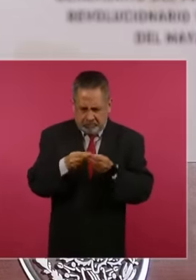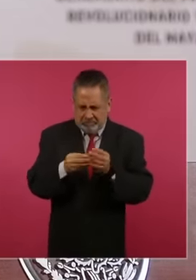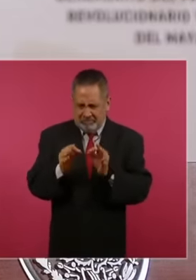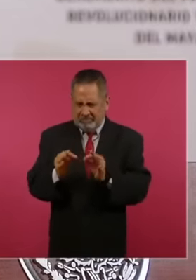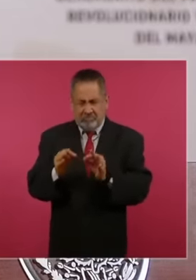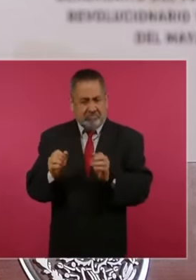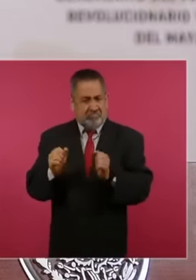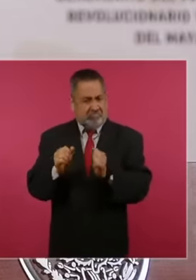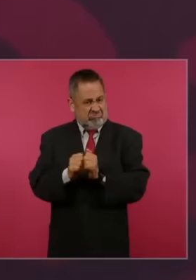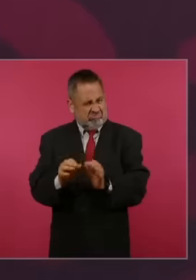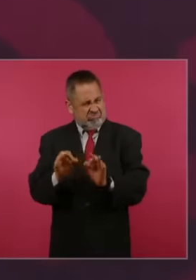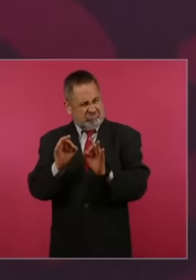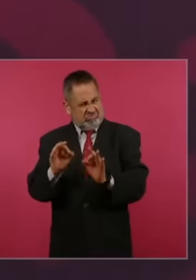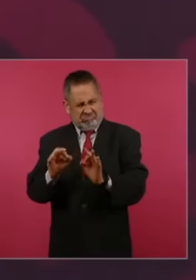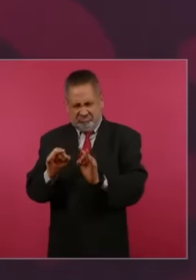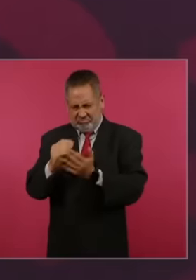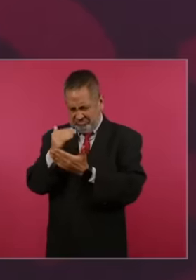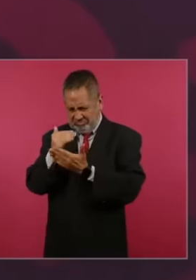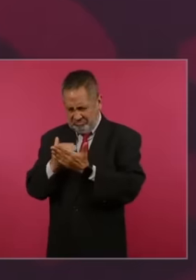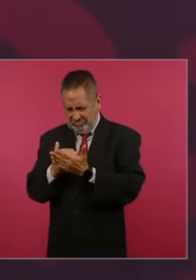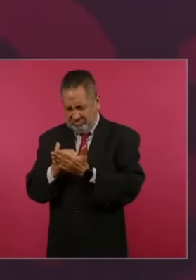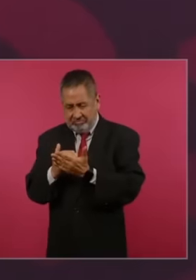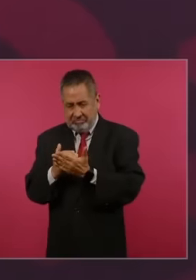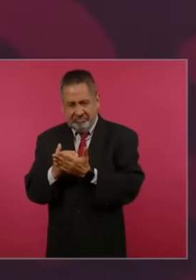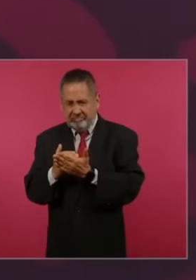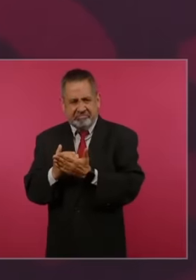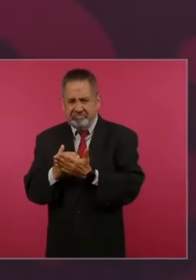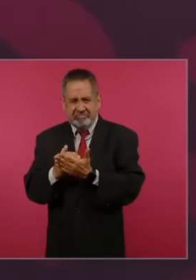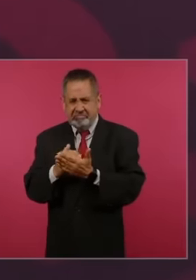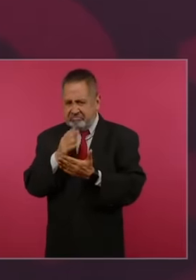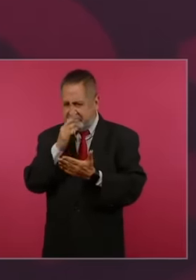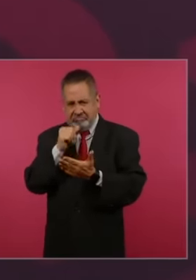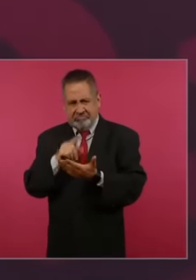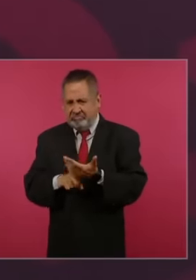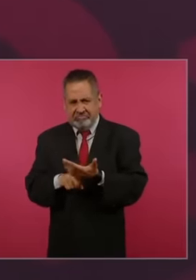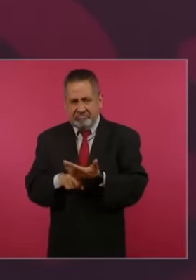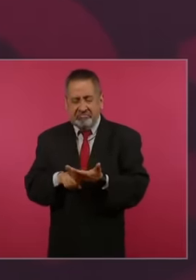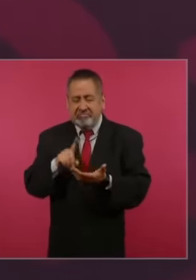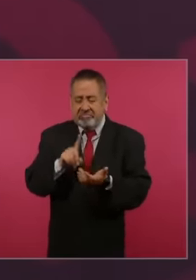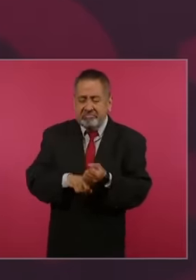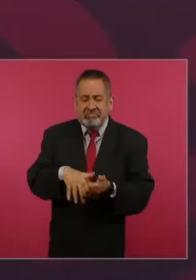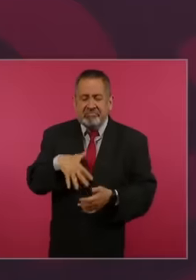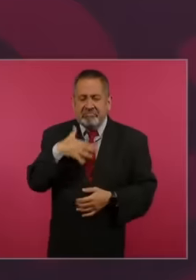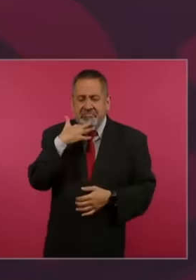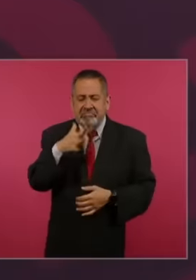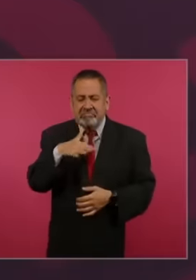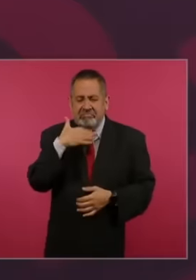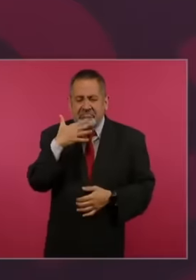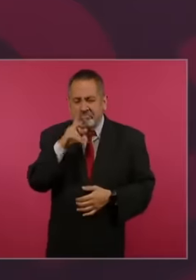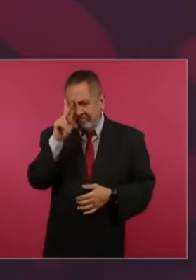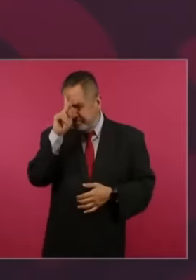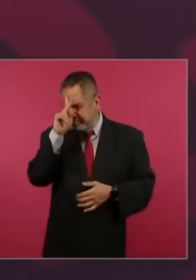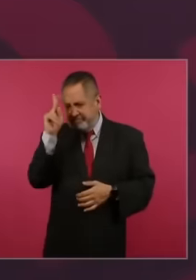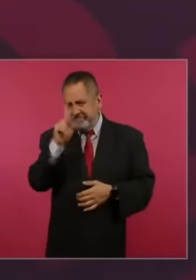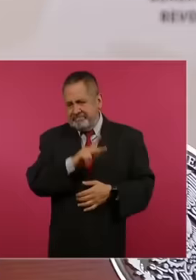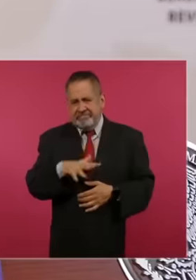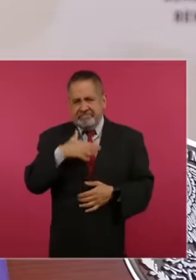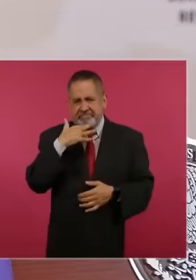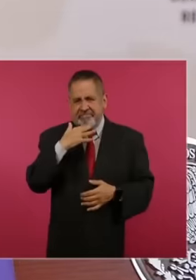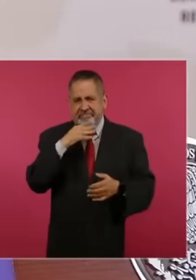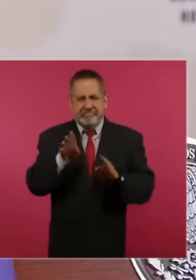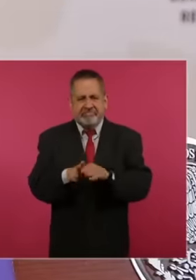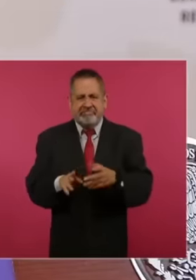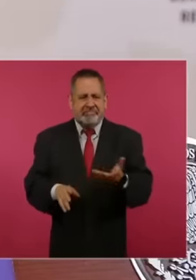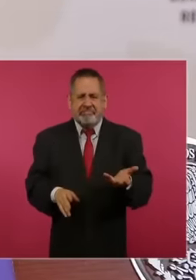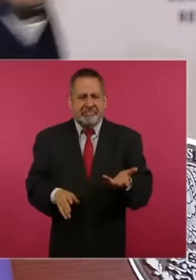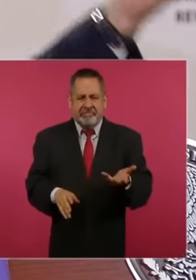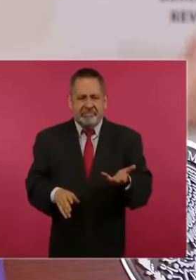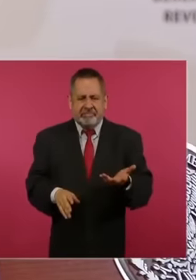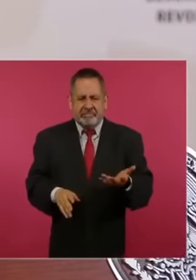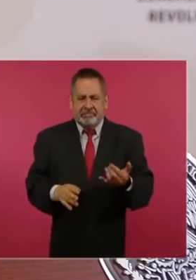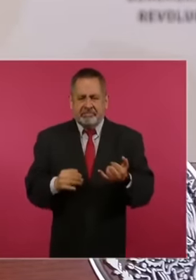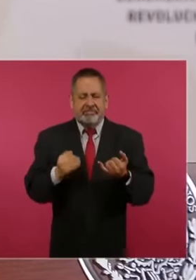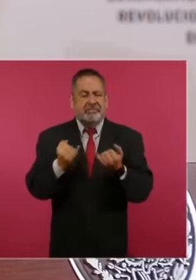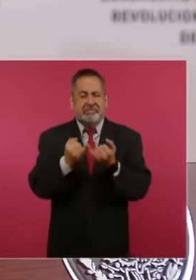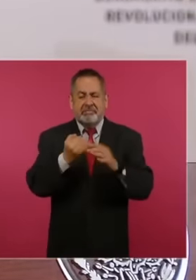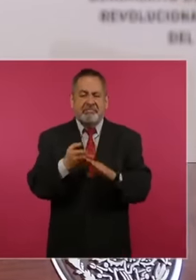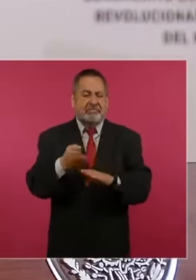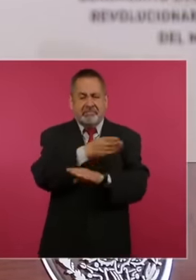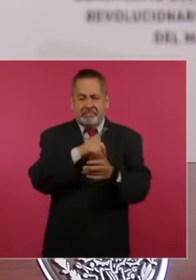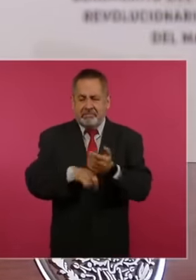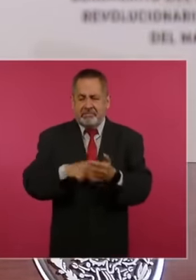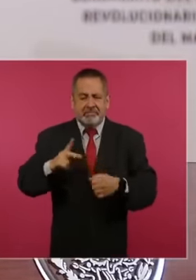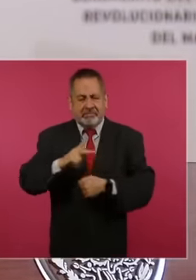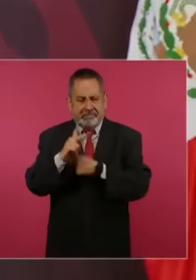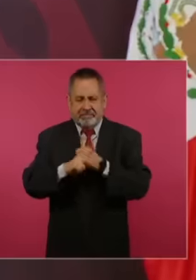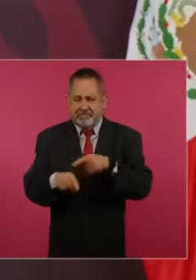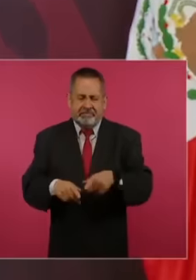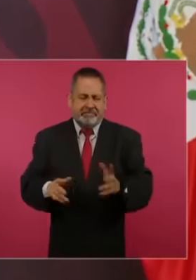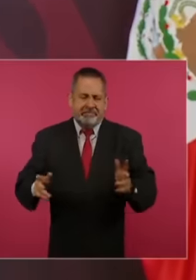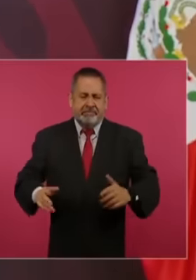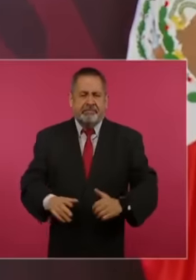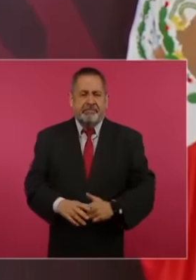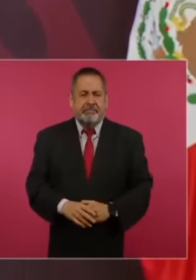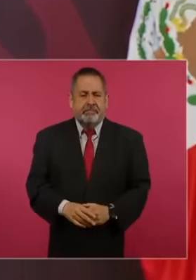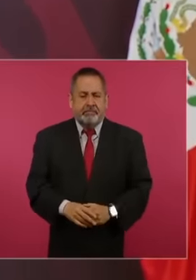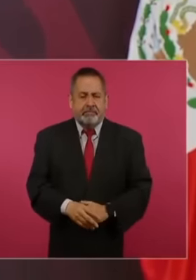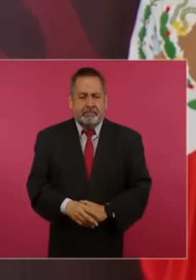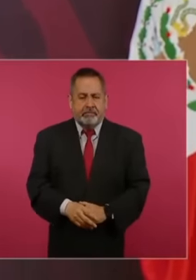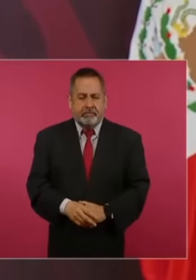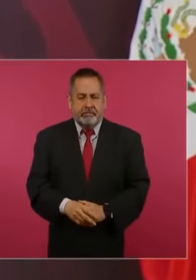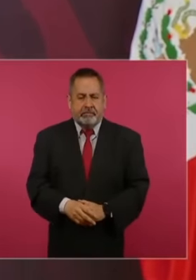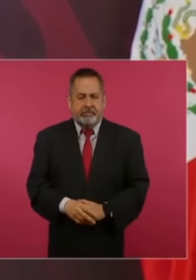resists a level of corruption like the one that prevailed in our country, which